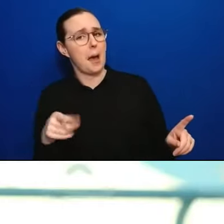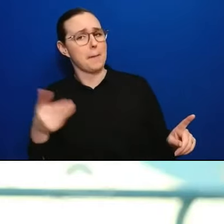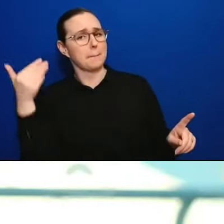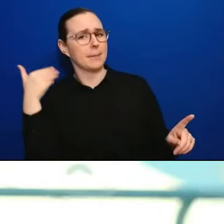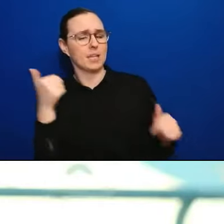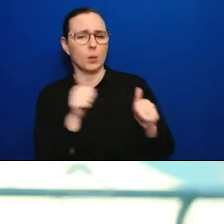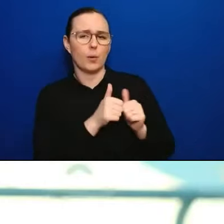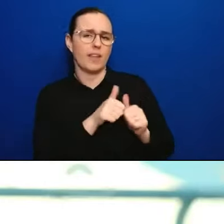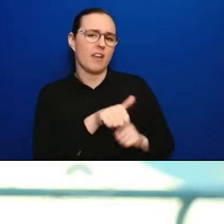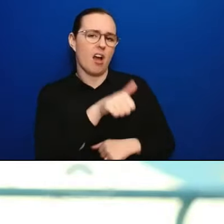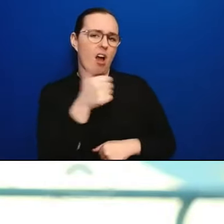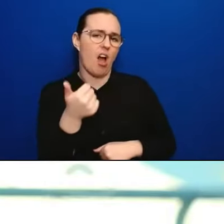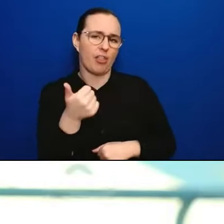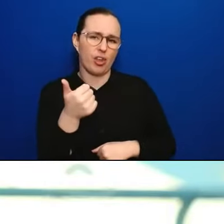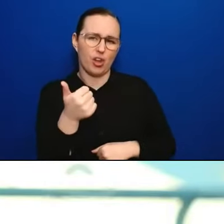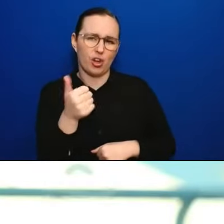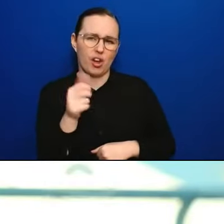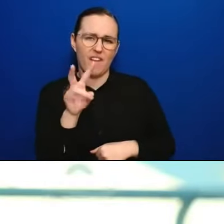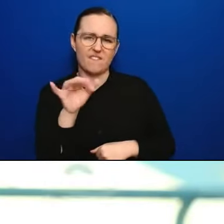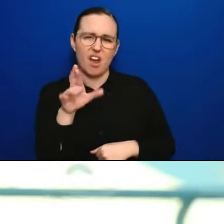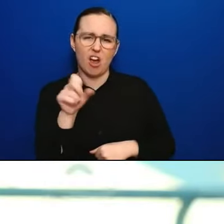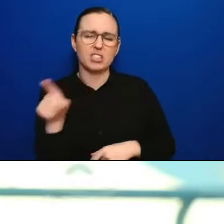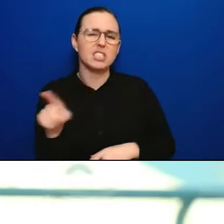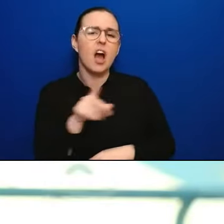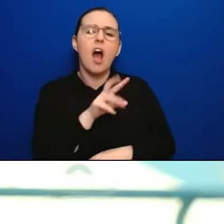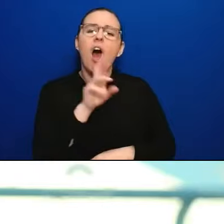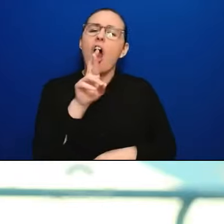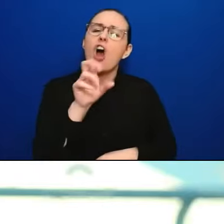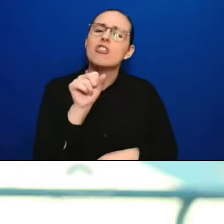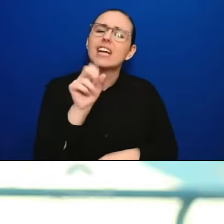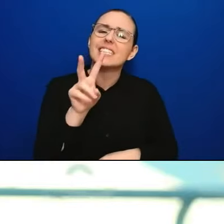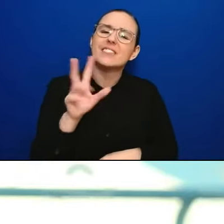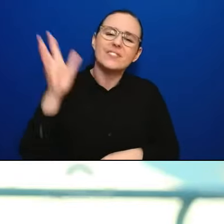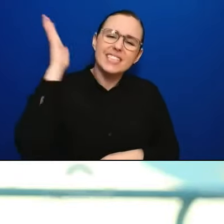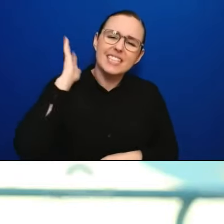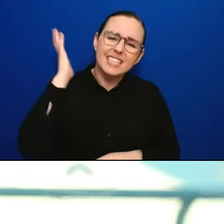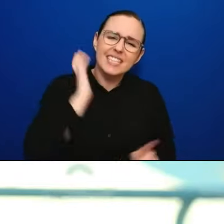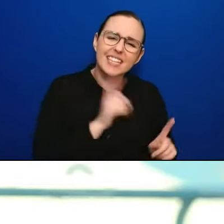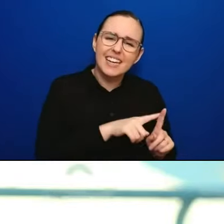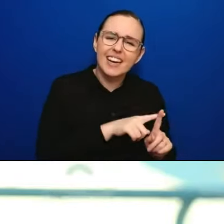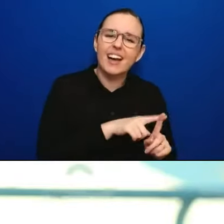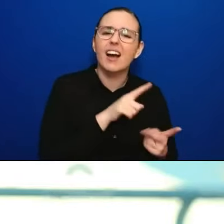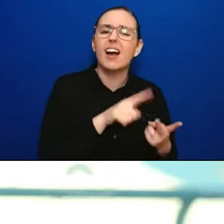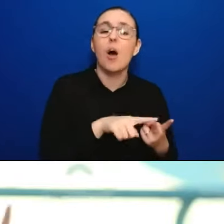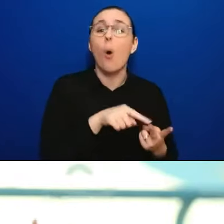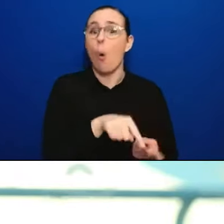it's more severe illness. And we have had that with RSV and we have had it with Delta